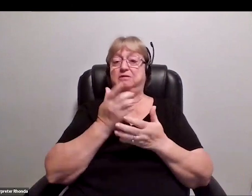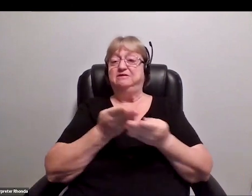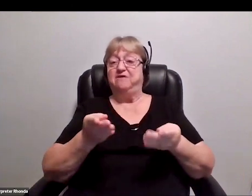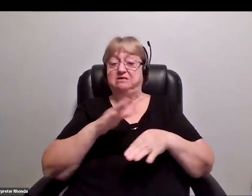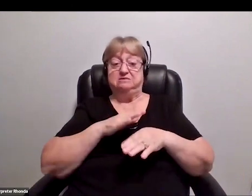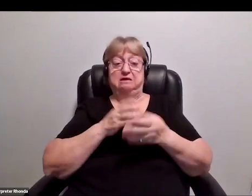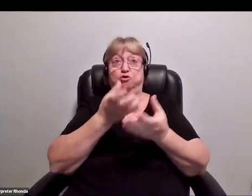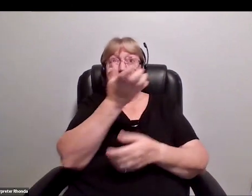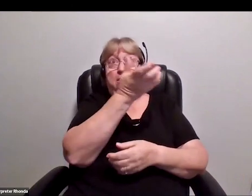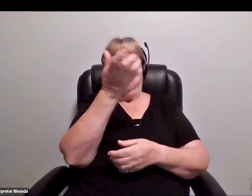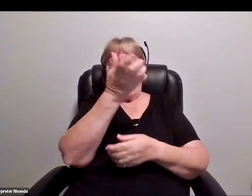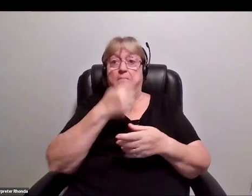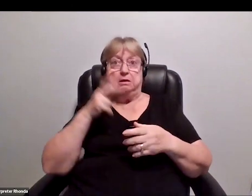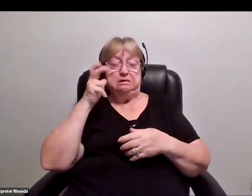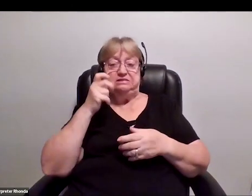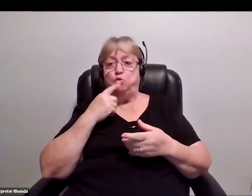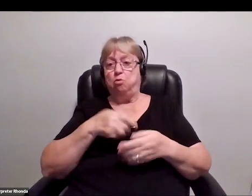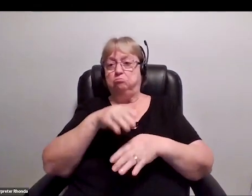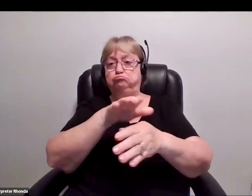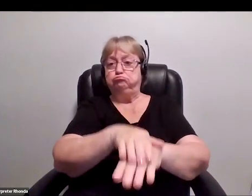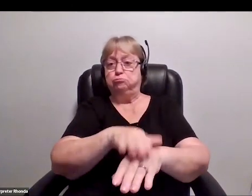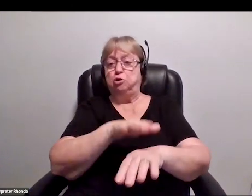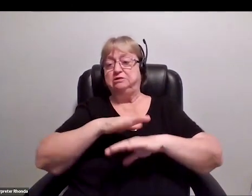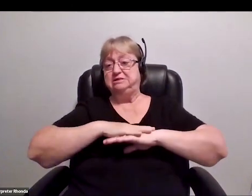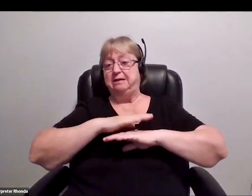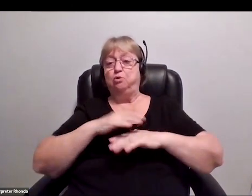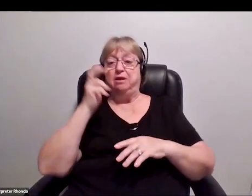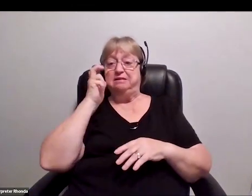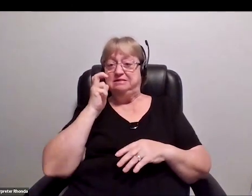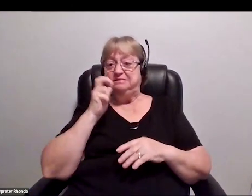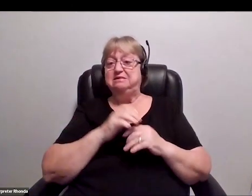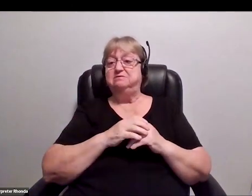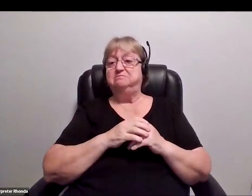and just listen, just like you might want to go sit on a hill and experience a solar eclipse by yourself.